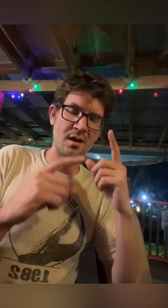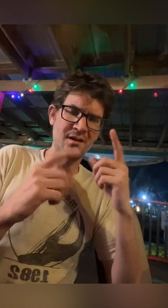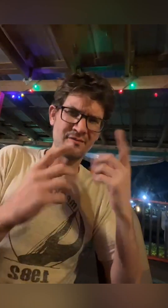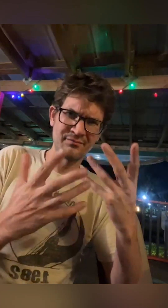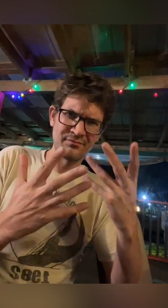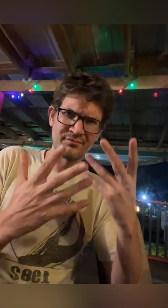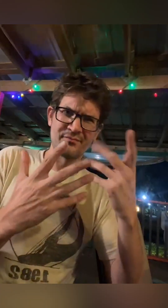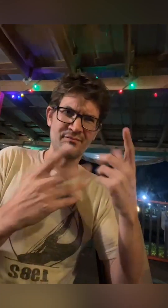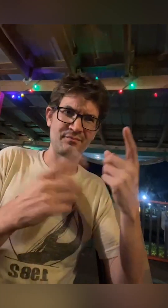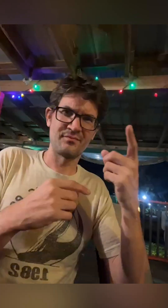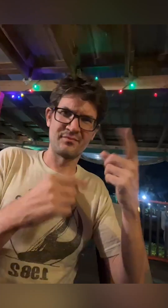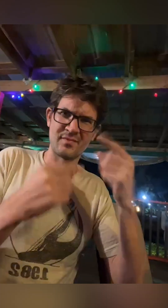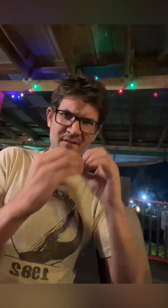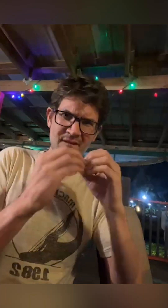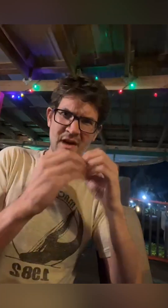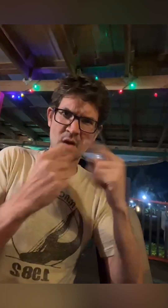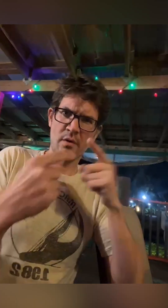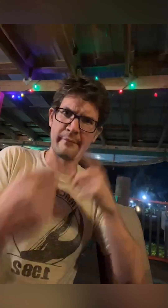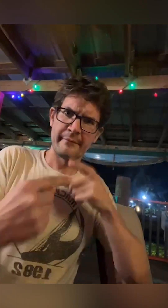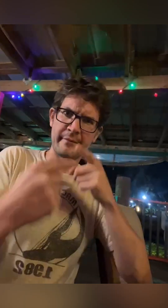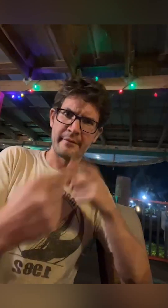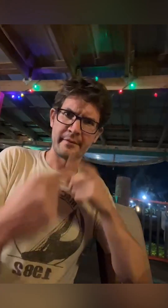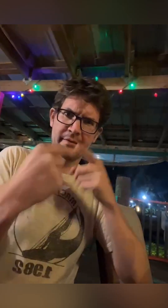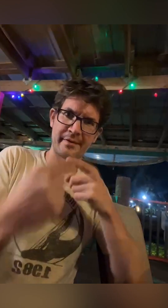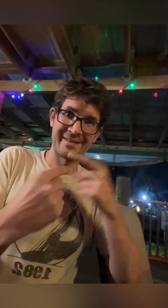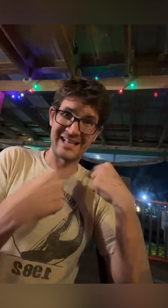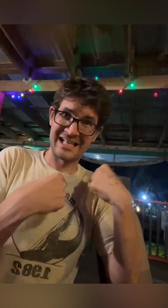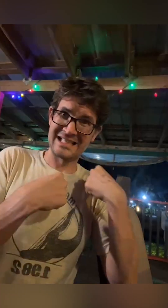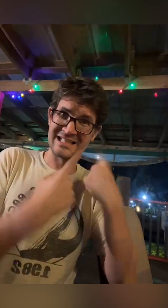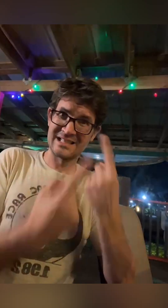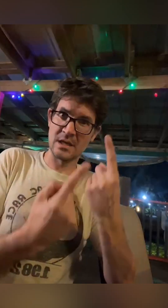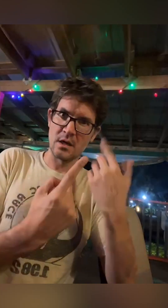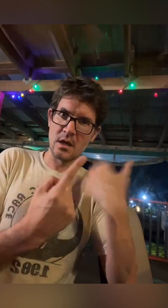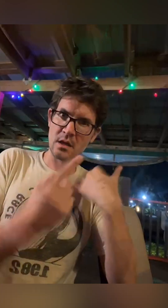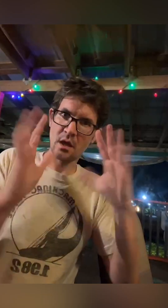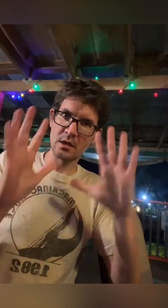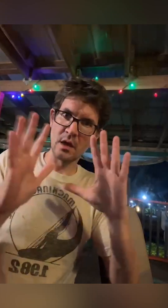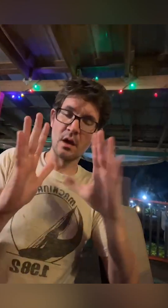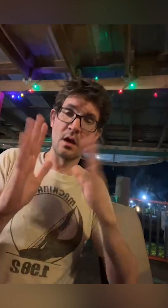They’ve been struggling with the shore power since last Sunday.